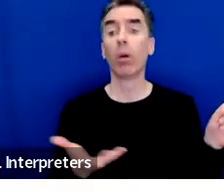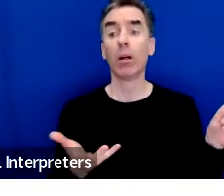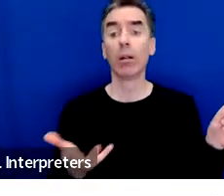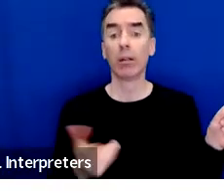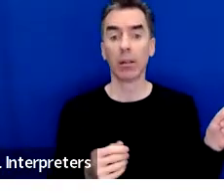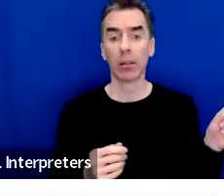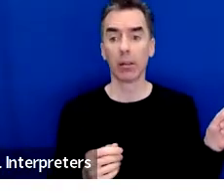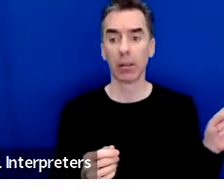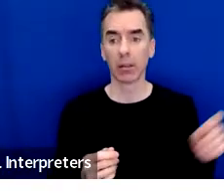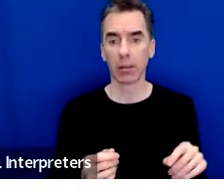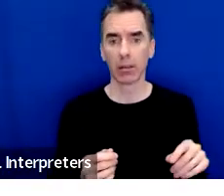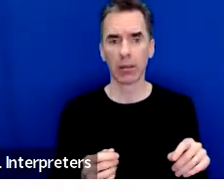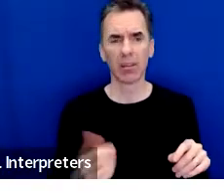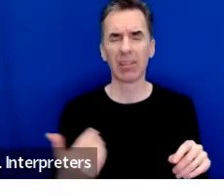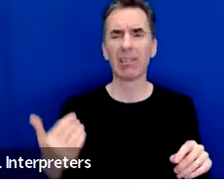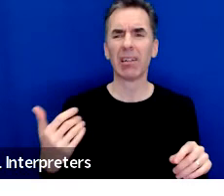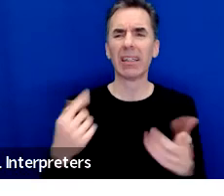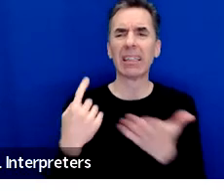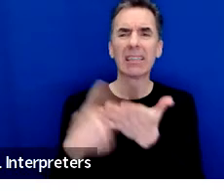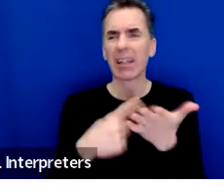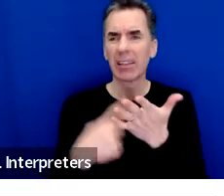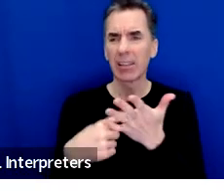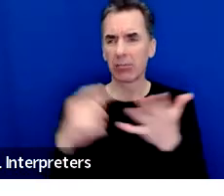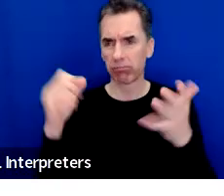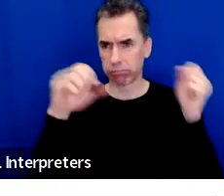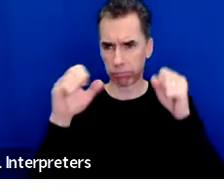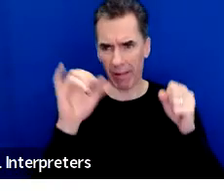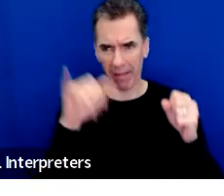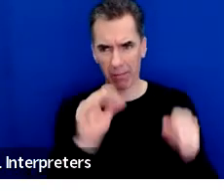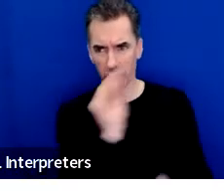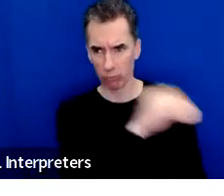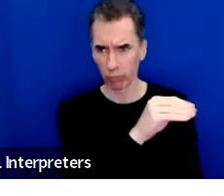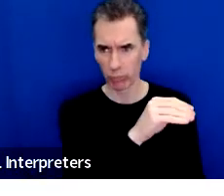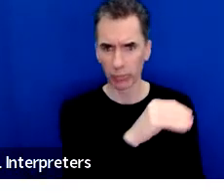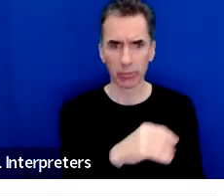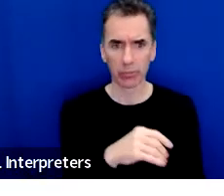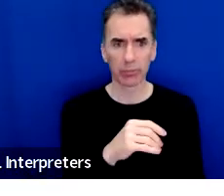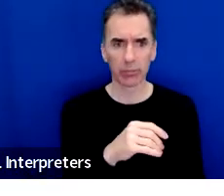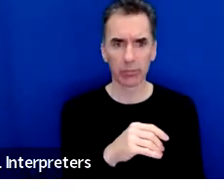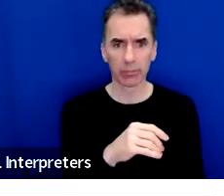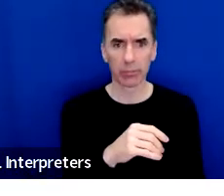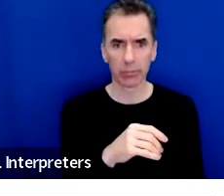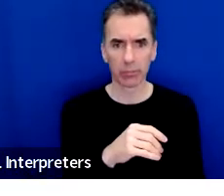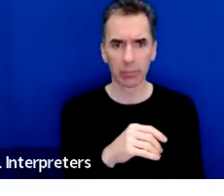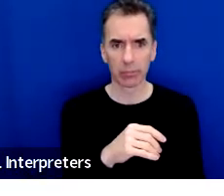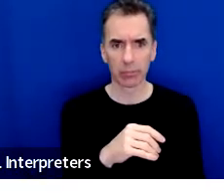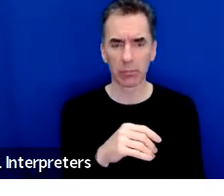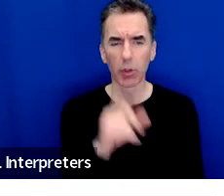from a discussion, and I'll start with this one. Now, the reason it's looks like a really college course is kind of a long story, but